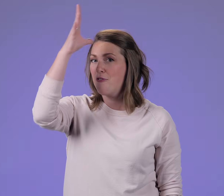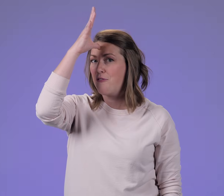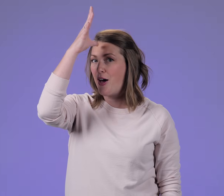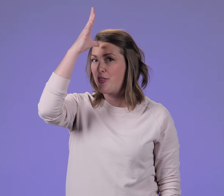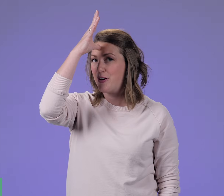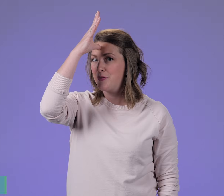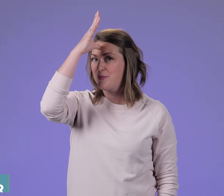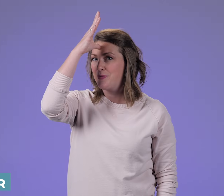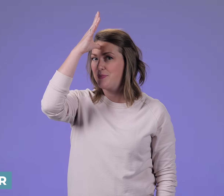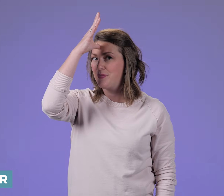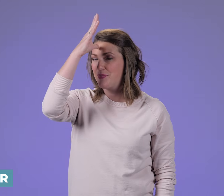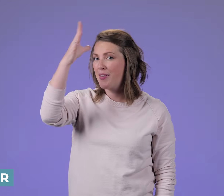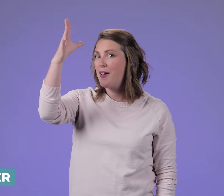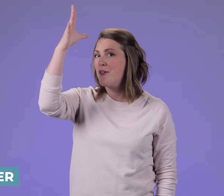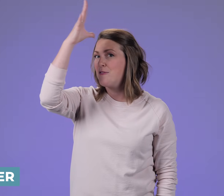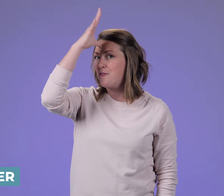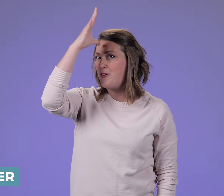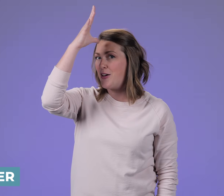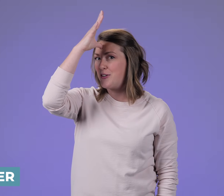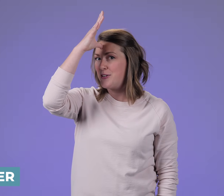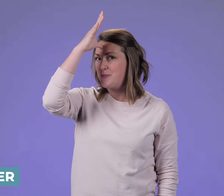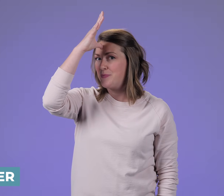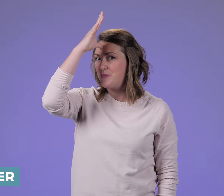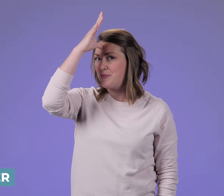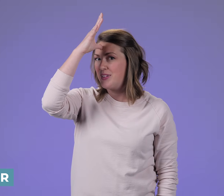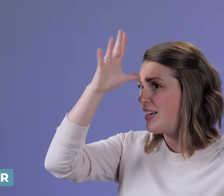Father.